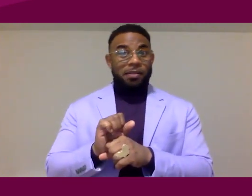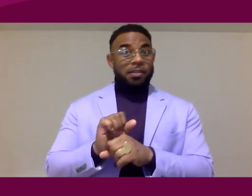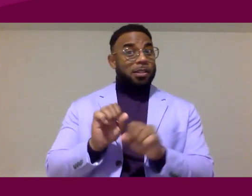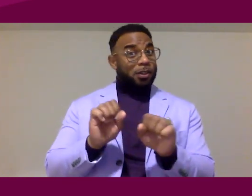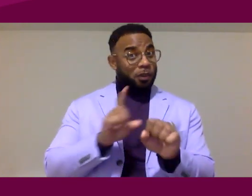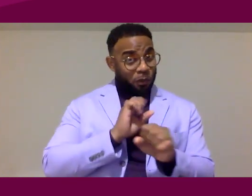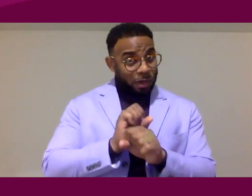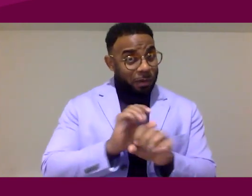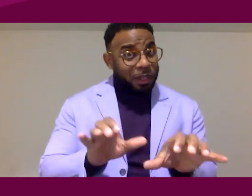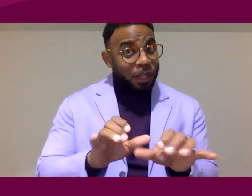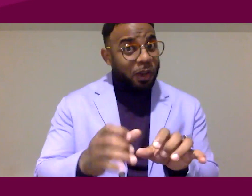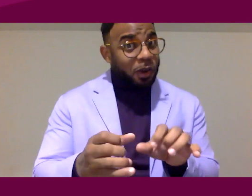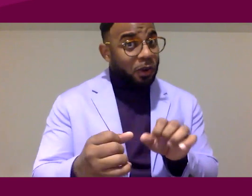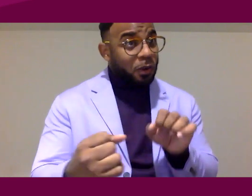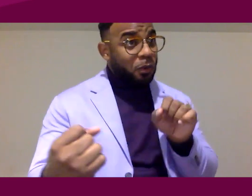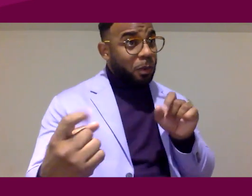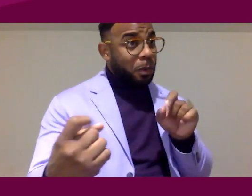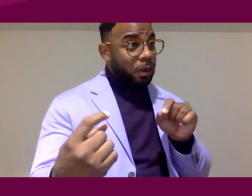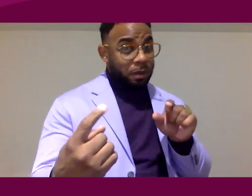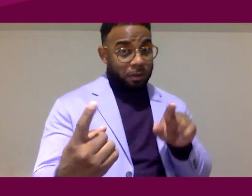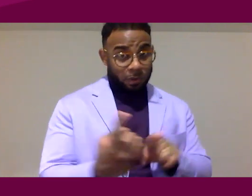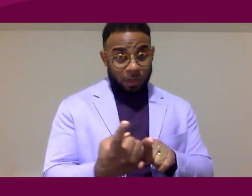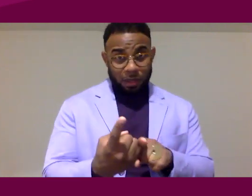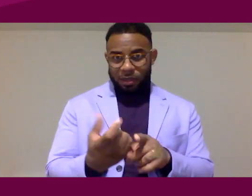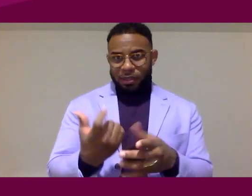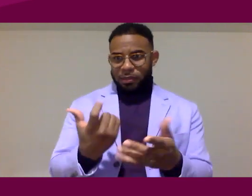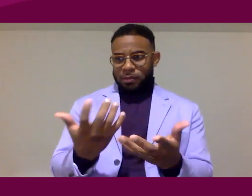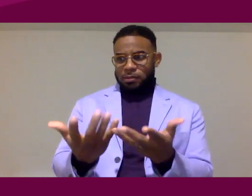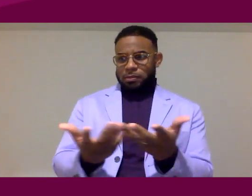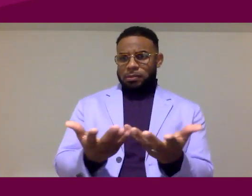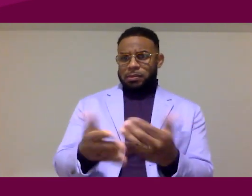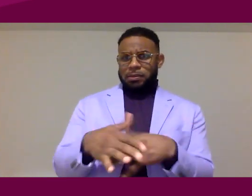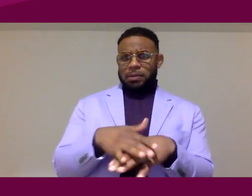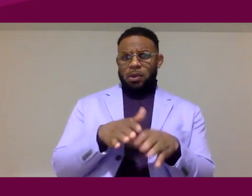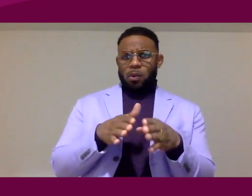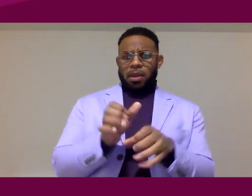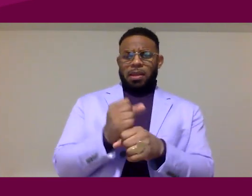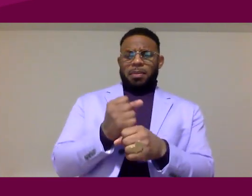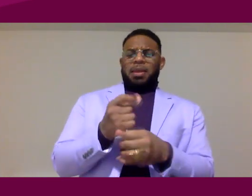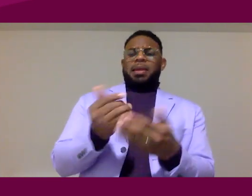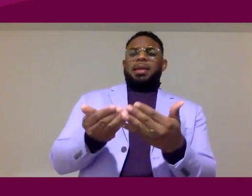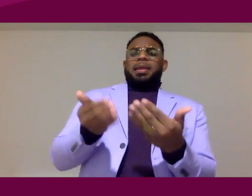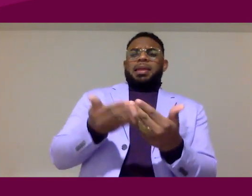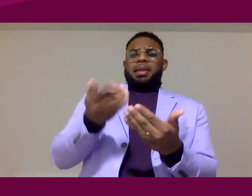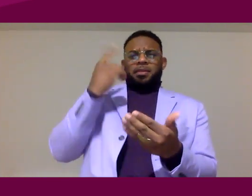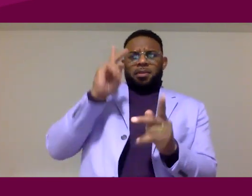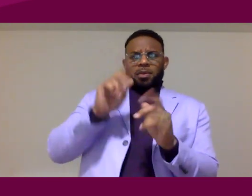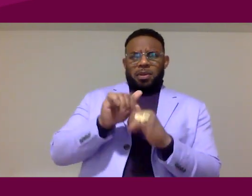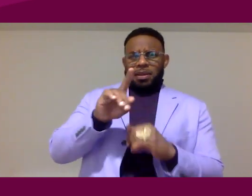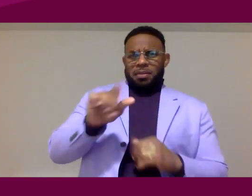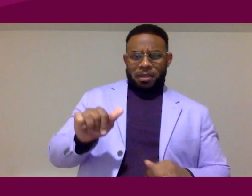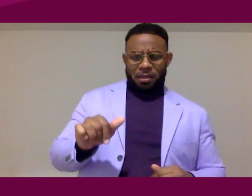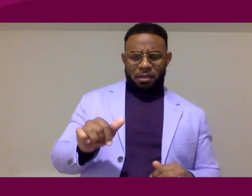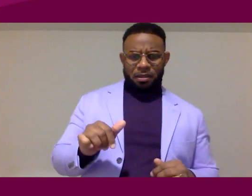really be done remotely as just a way to make it easier for people with disabilities who